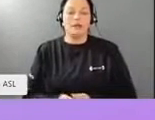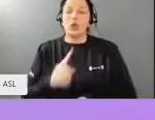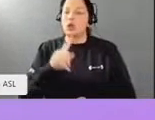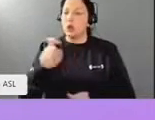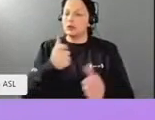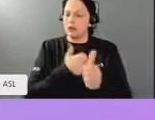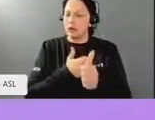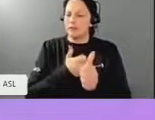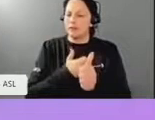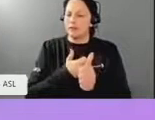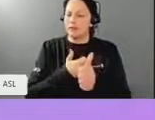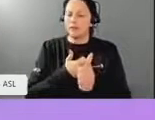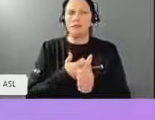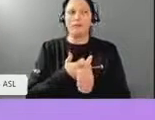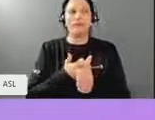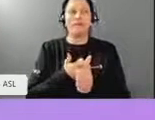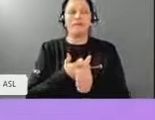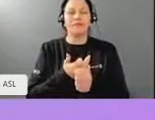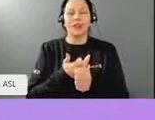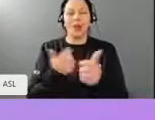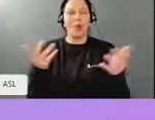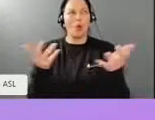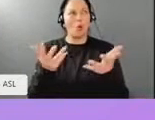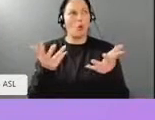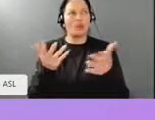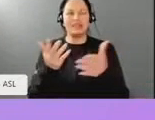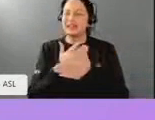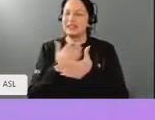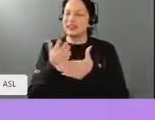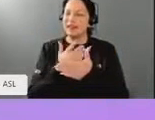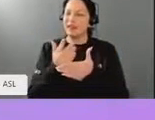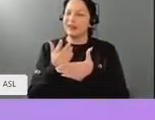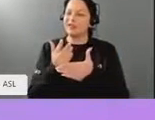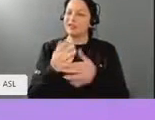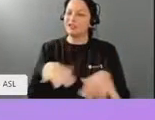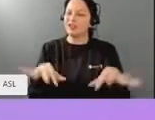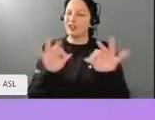here to get a sense of what that looks like. Then you ask yourself what is the average